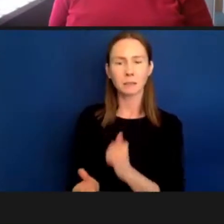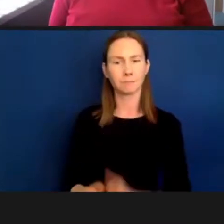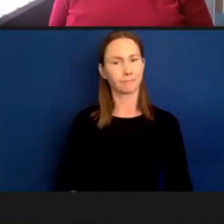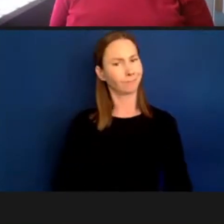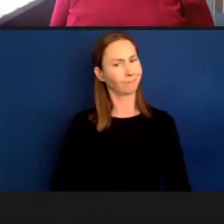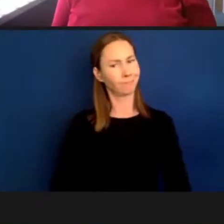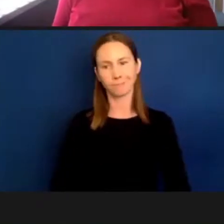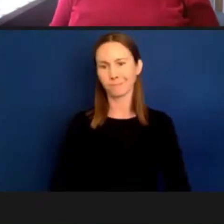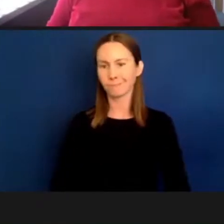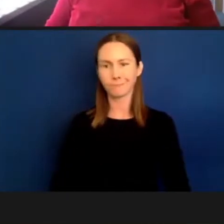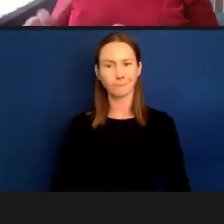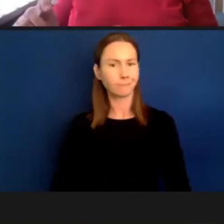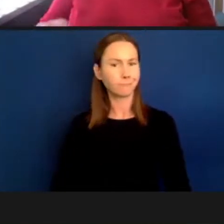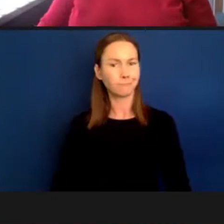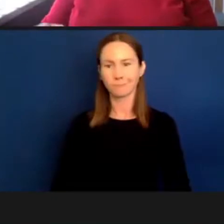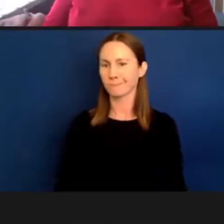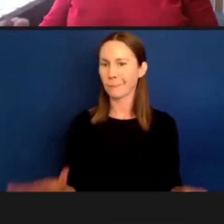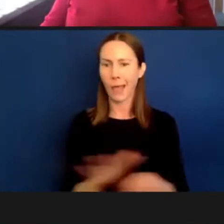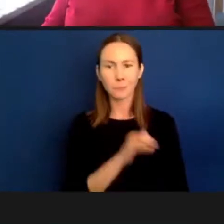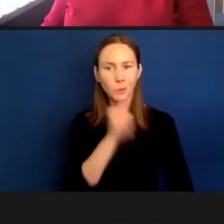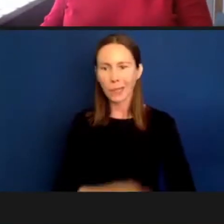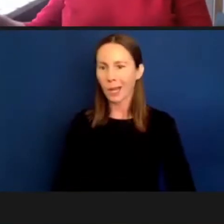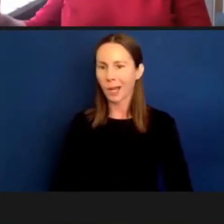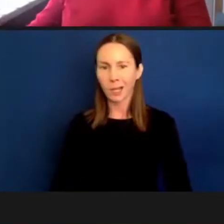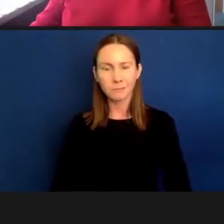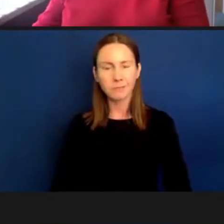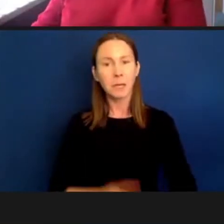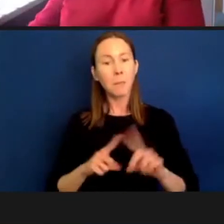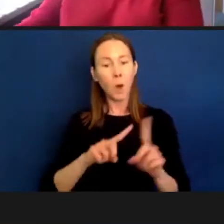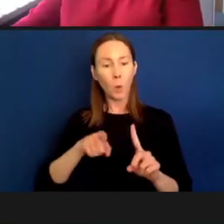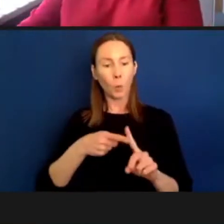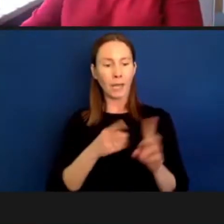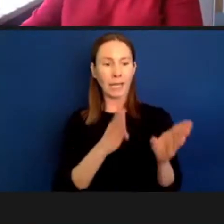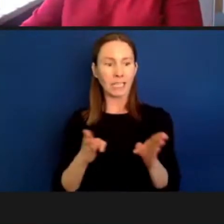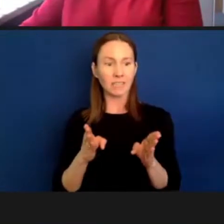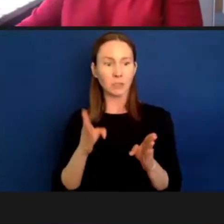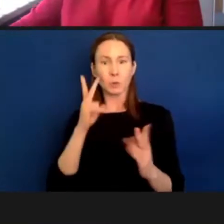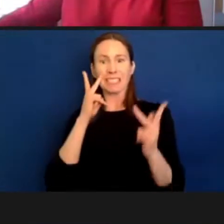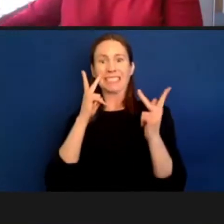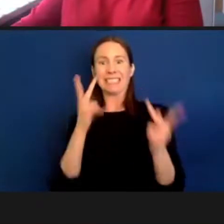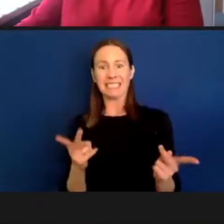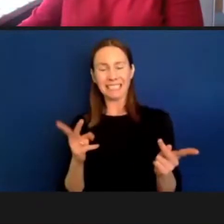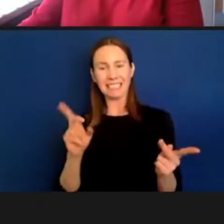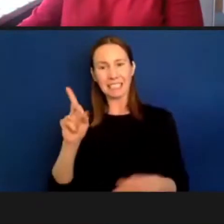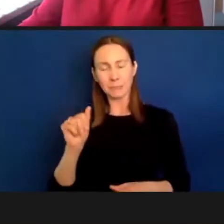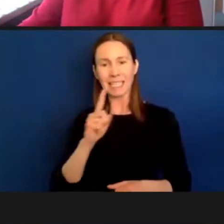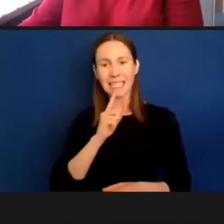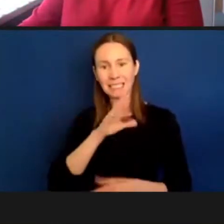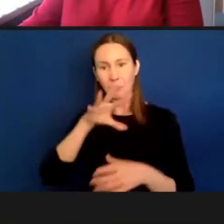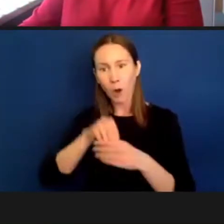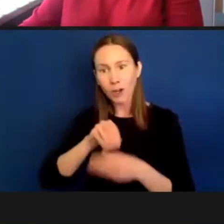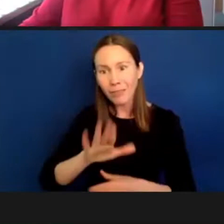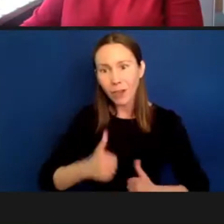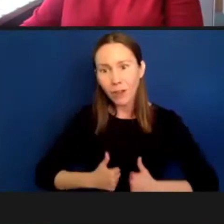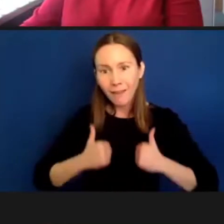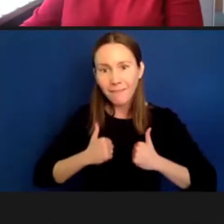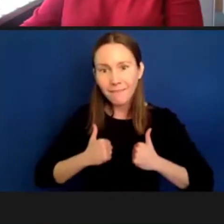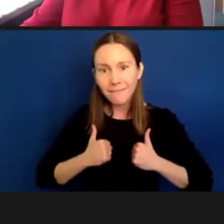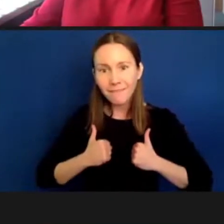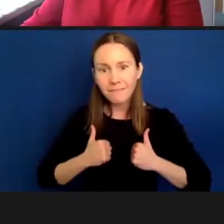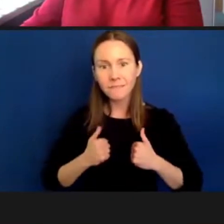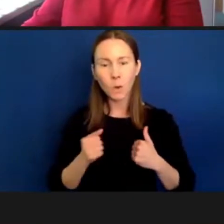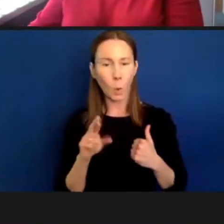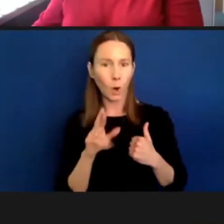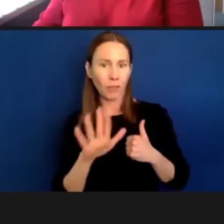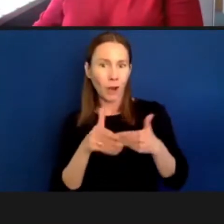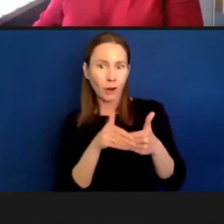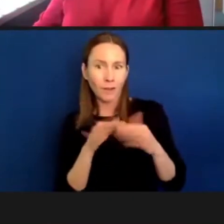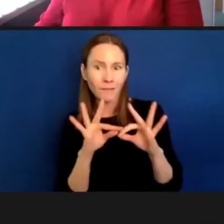But yet, once individuals see disability as part of their life, or immediate family members’